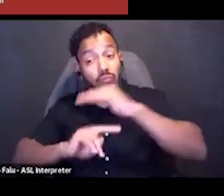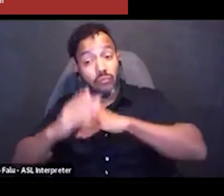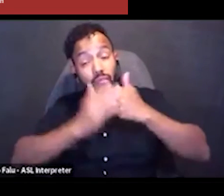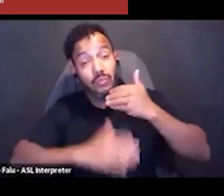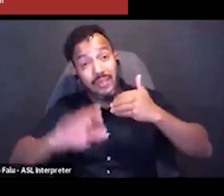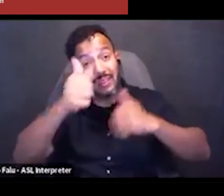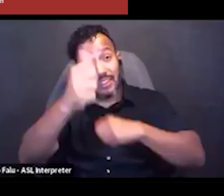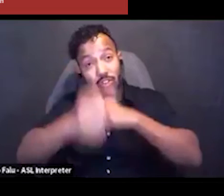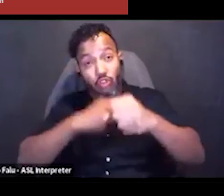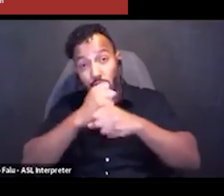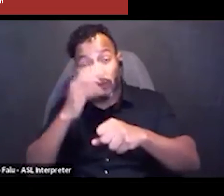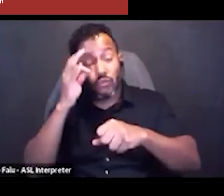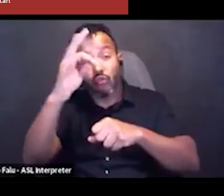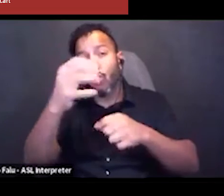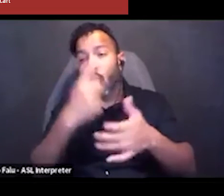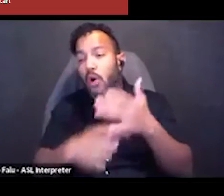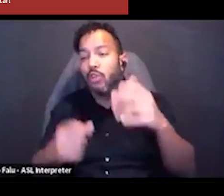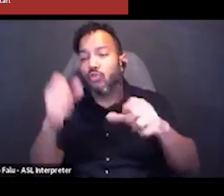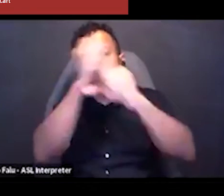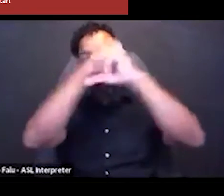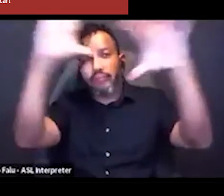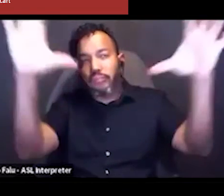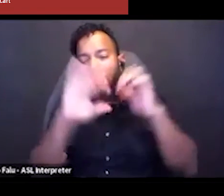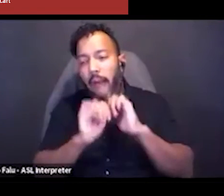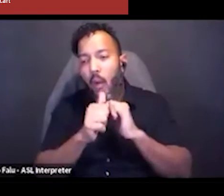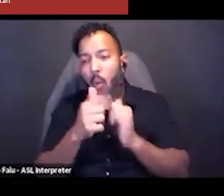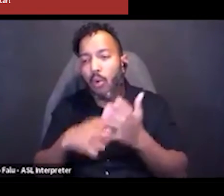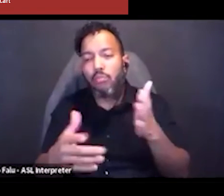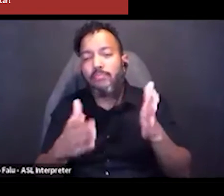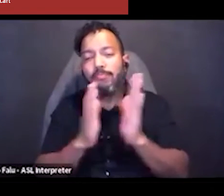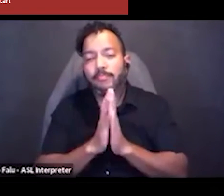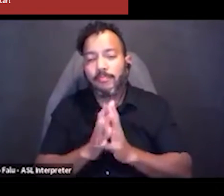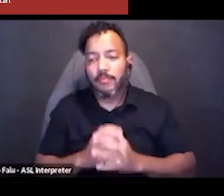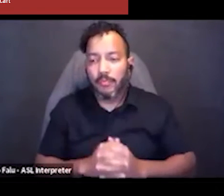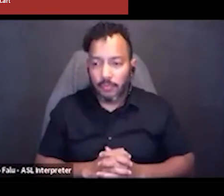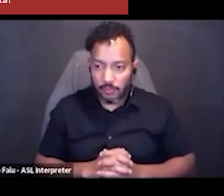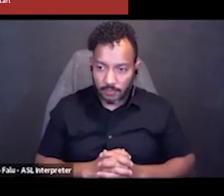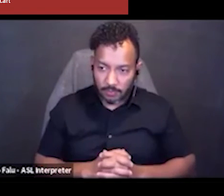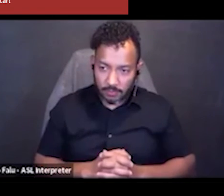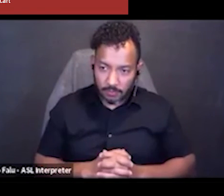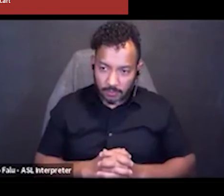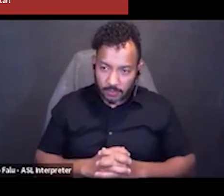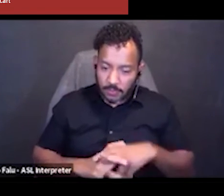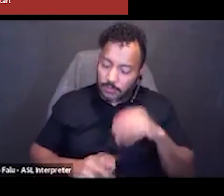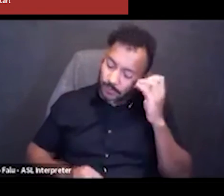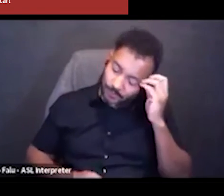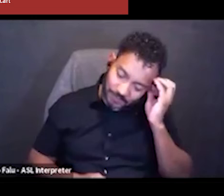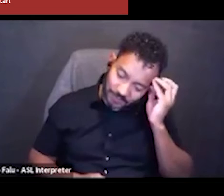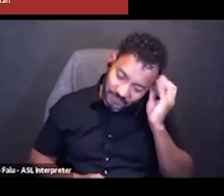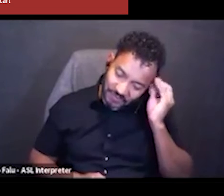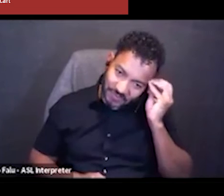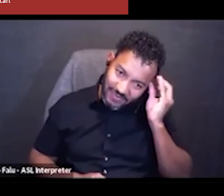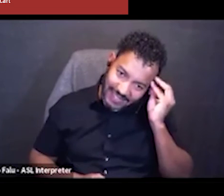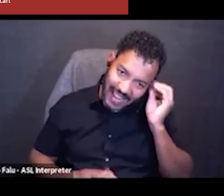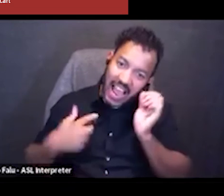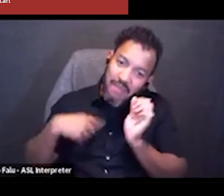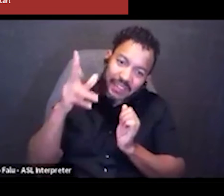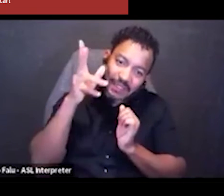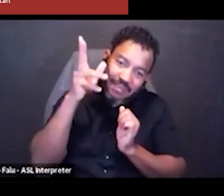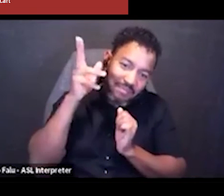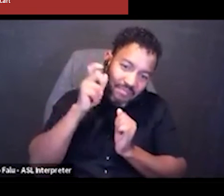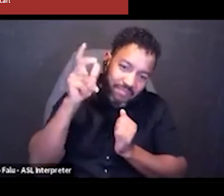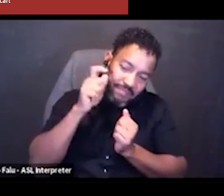I was taking notes and really interesting hearing everyone's response.